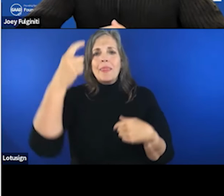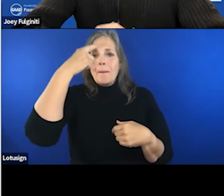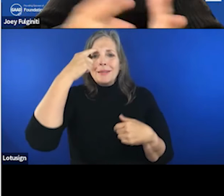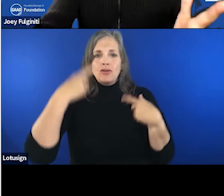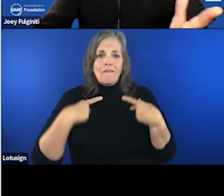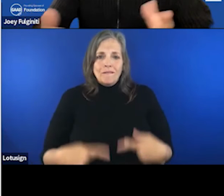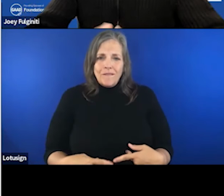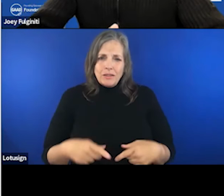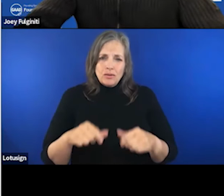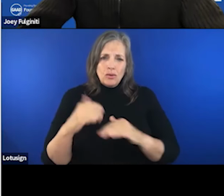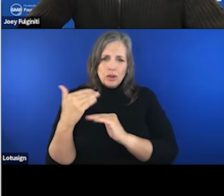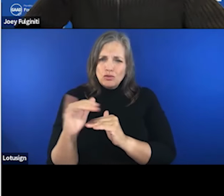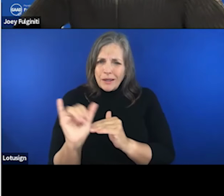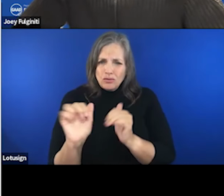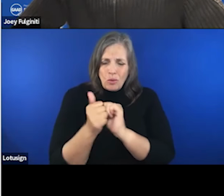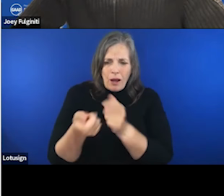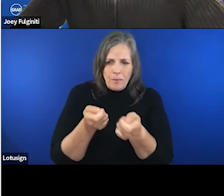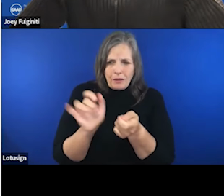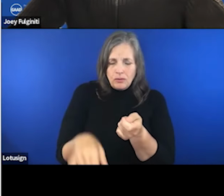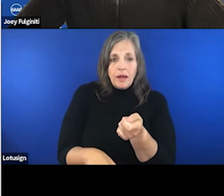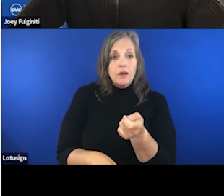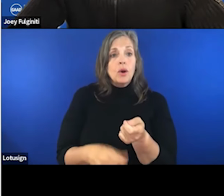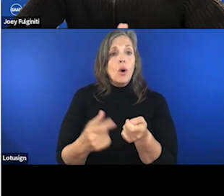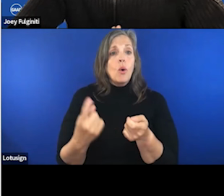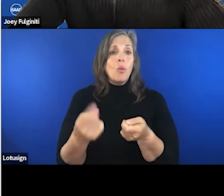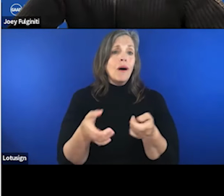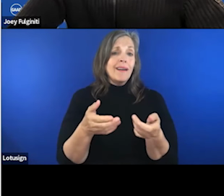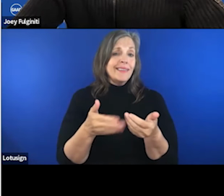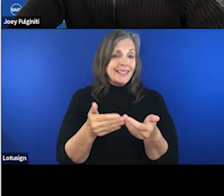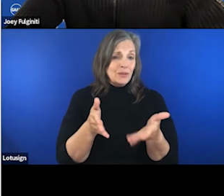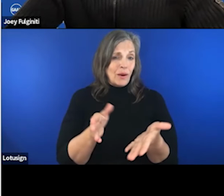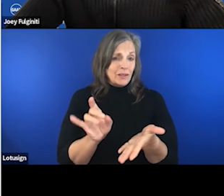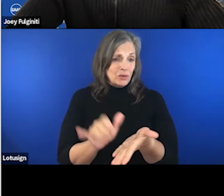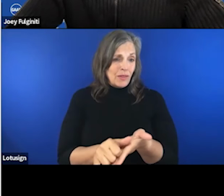how do we do that well one really easy way to do that is using the tech that's available to us